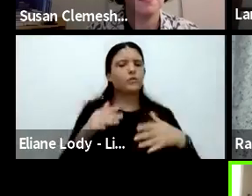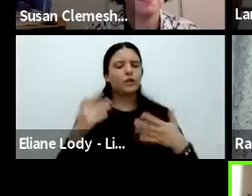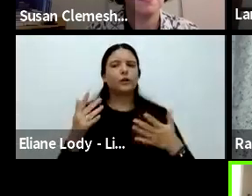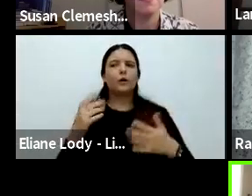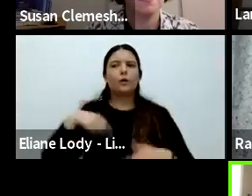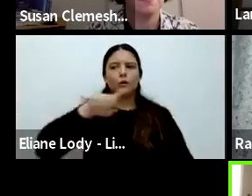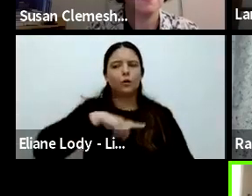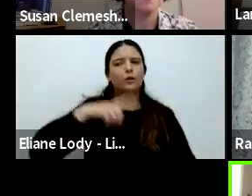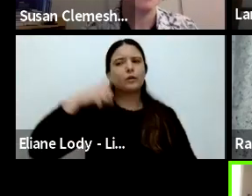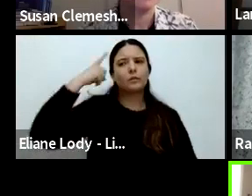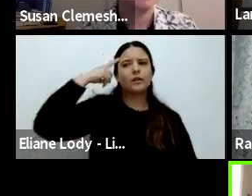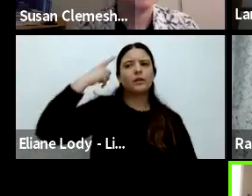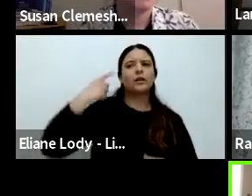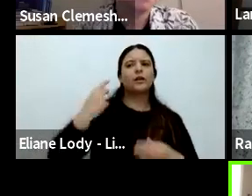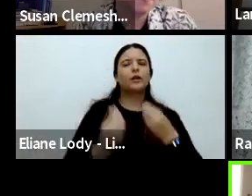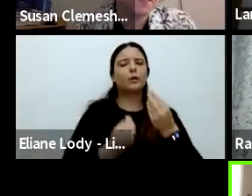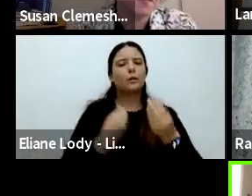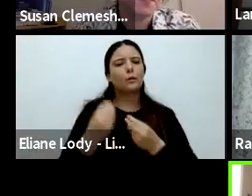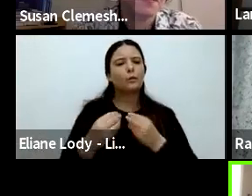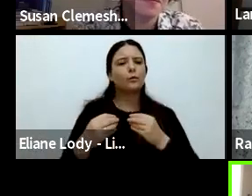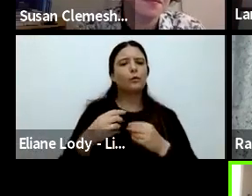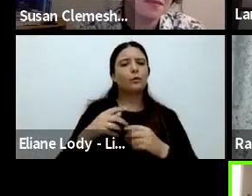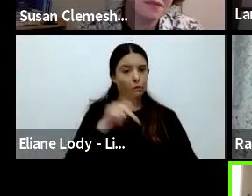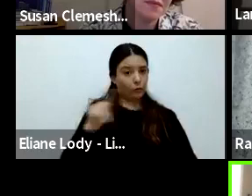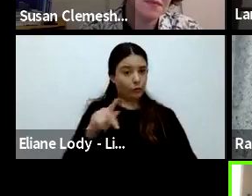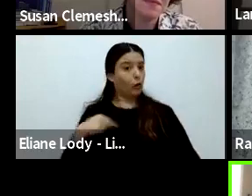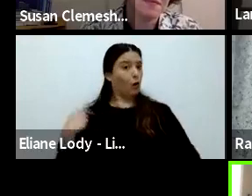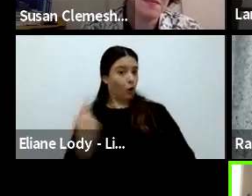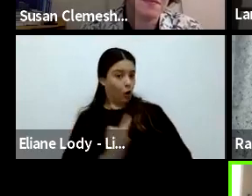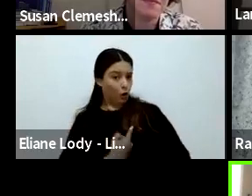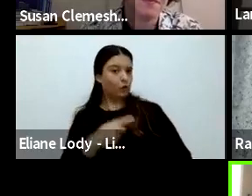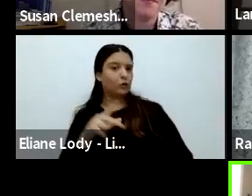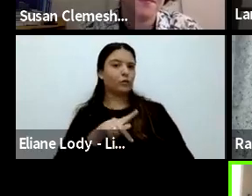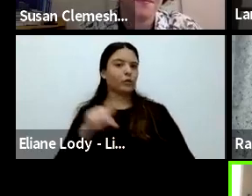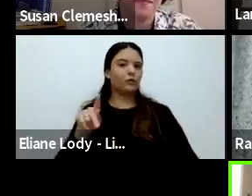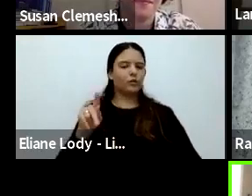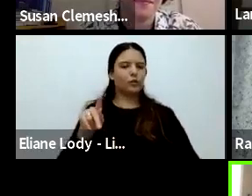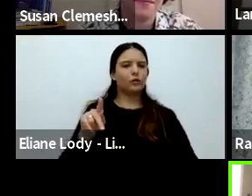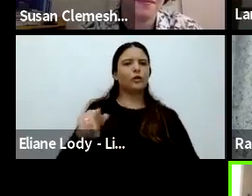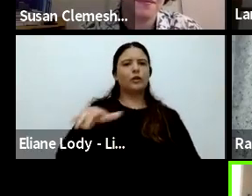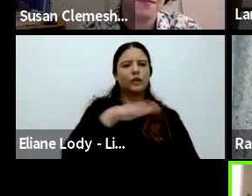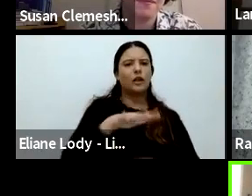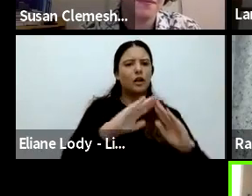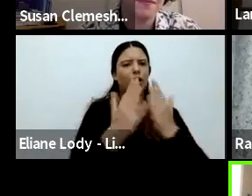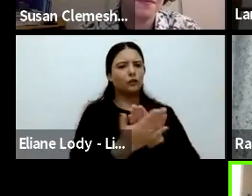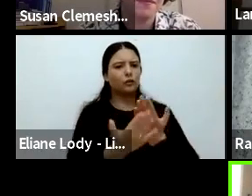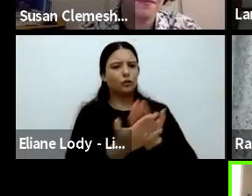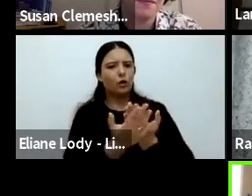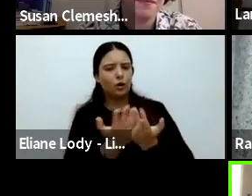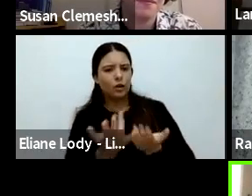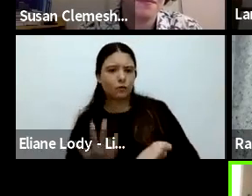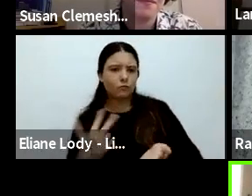about how as novice teachers, they're going to go out and face these environments. you know You know, Building those tools is You know, Building those tools